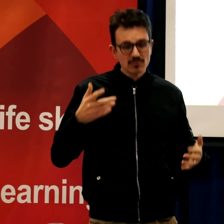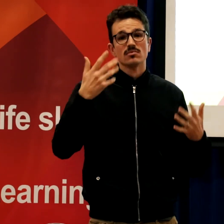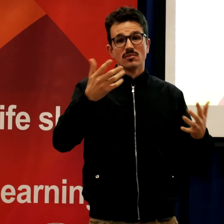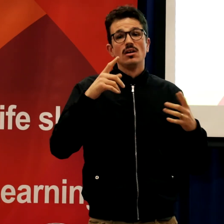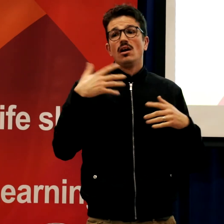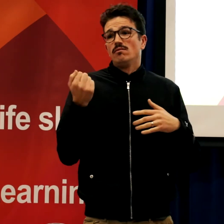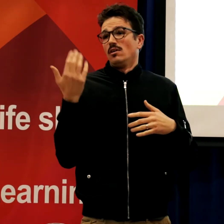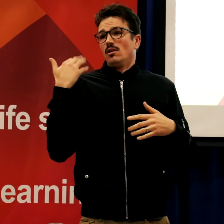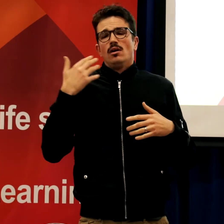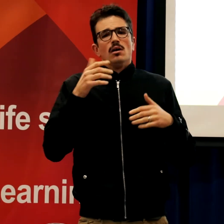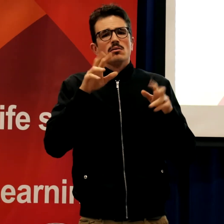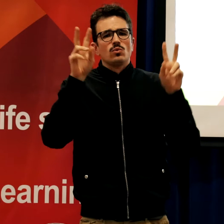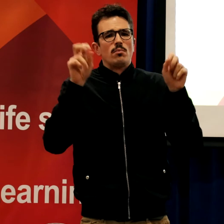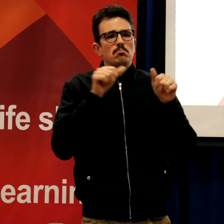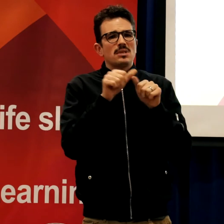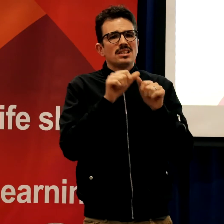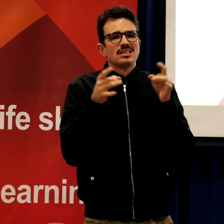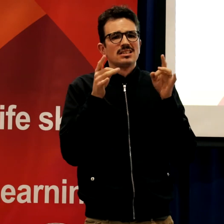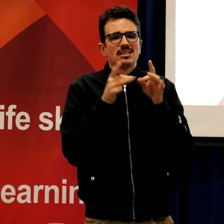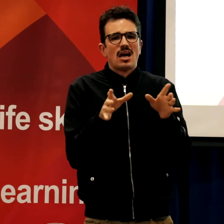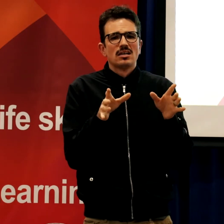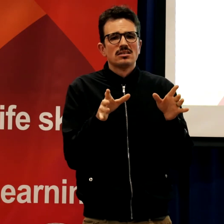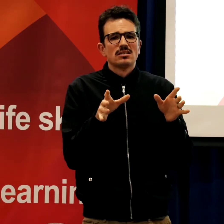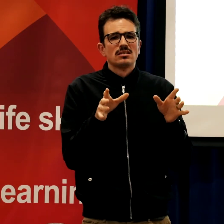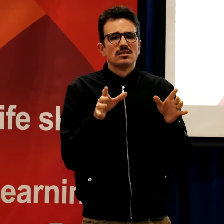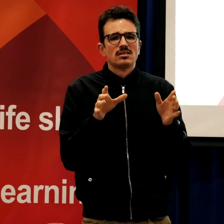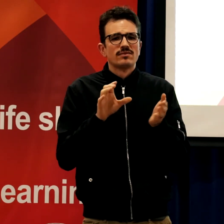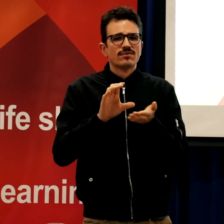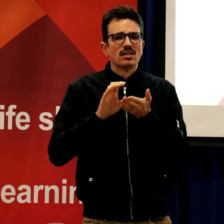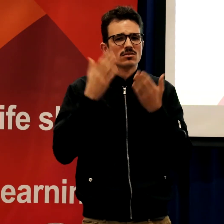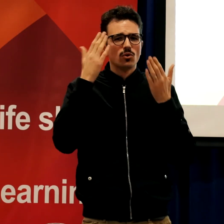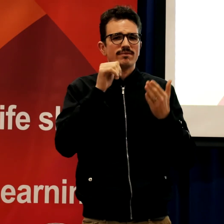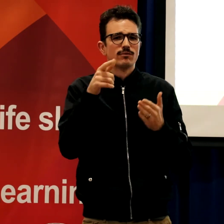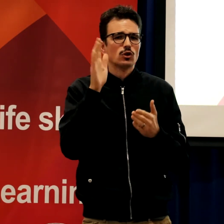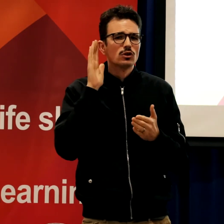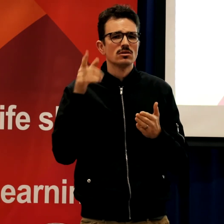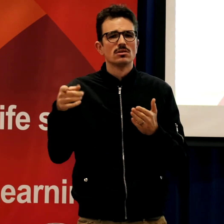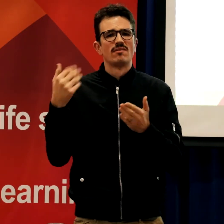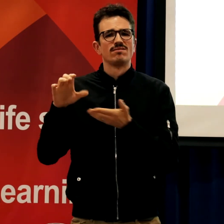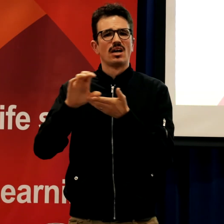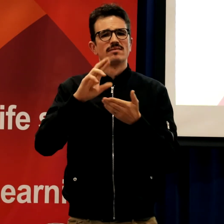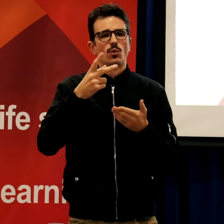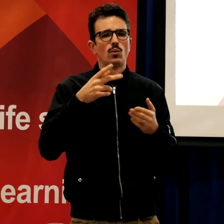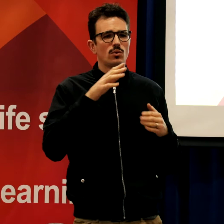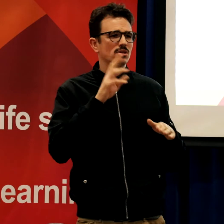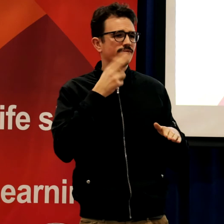Private courses are also covered now. And before, Better Start was one of the options that we had, Better Start funding. Have you heard of that?